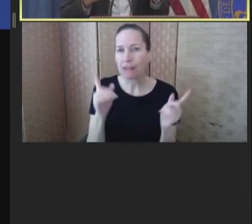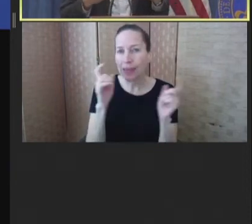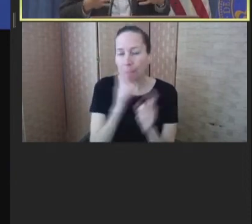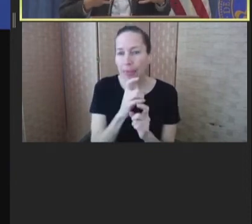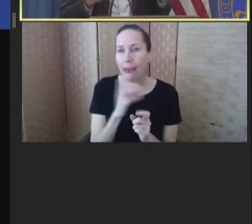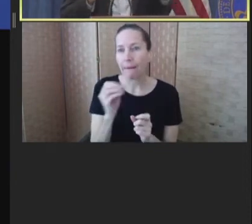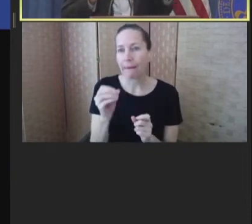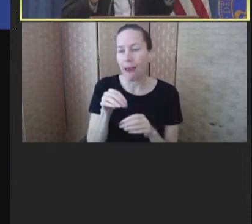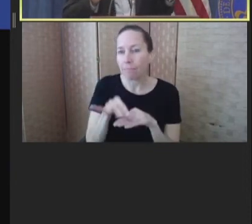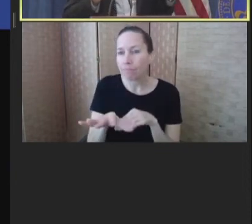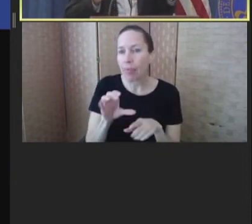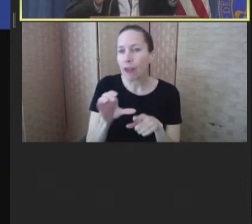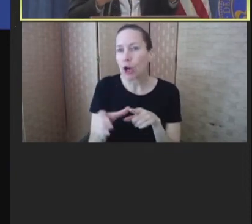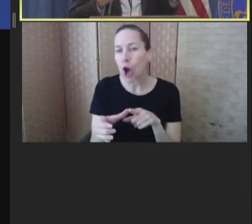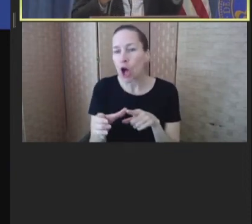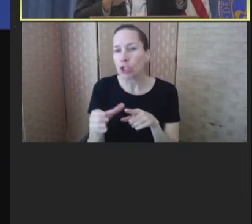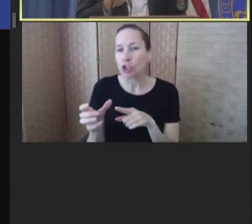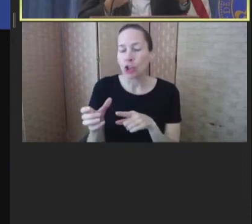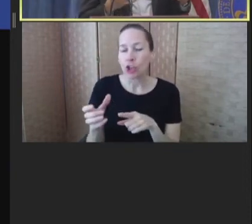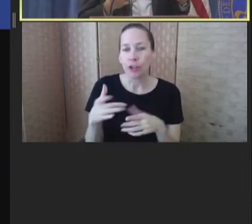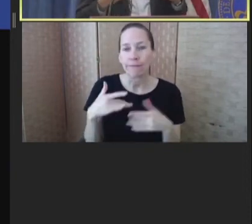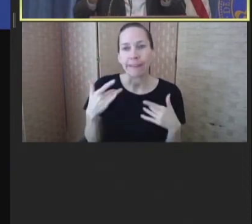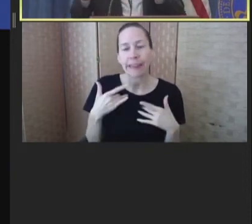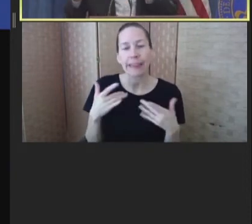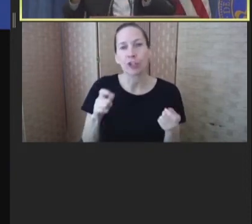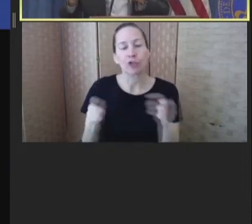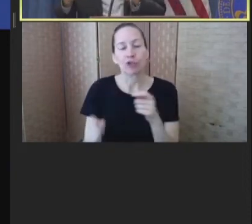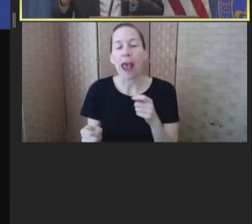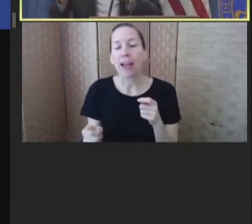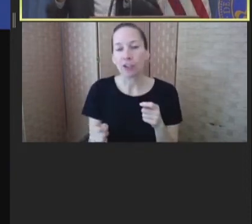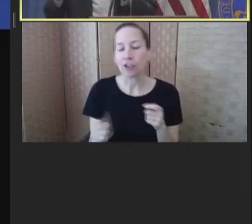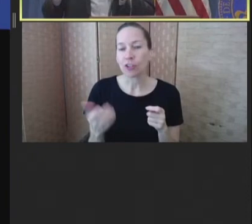moved from being a vaccine-hesitant community to being a vaccine-seeking